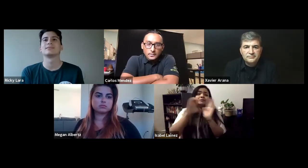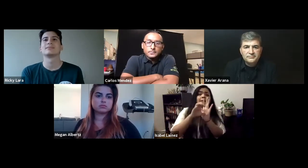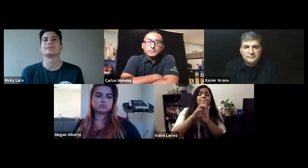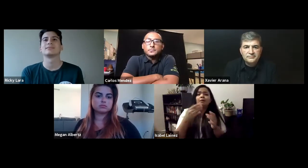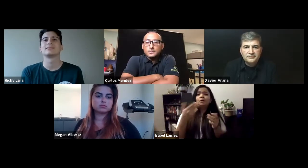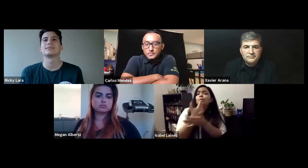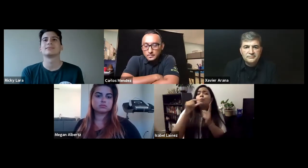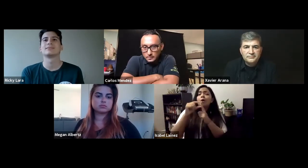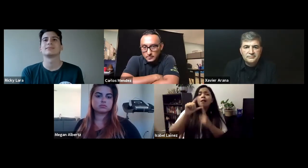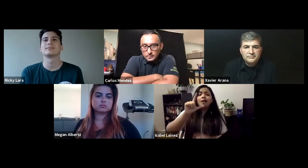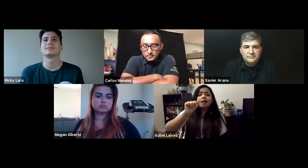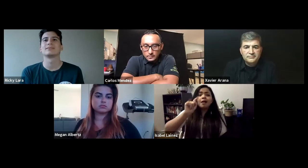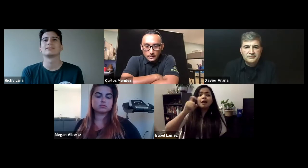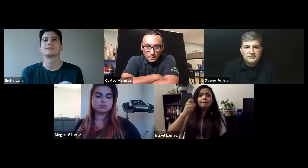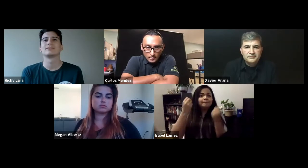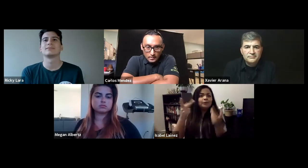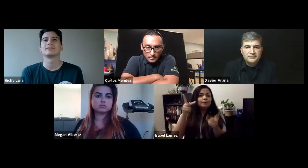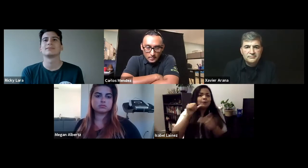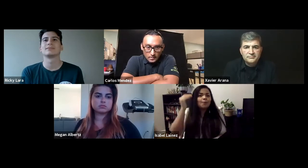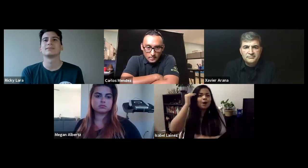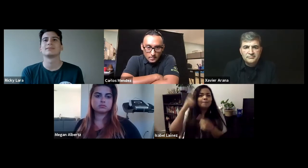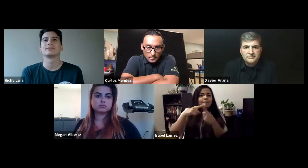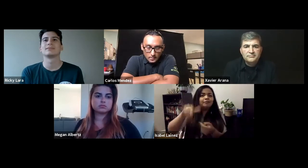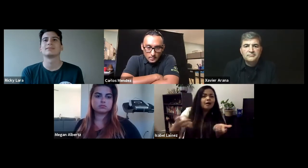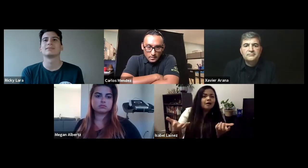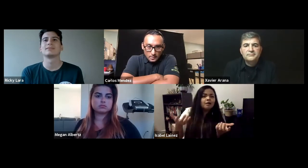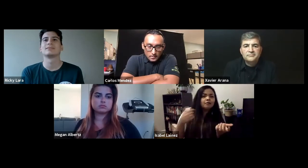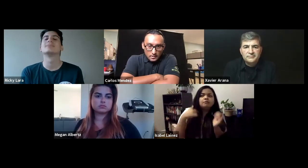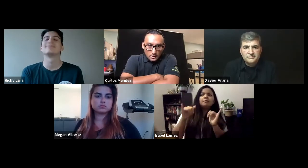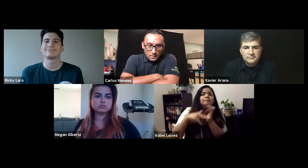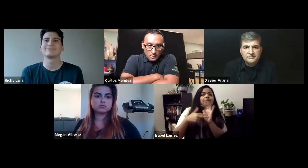There's a variety of ways you could learn, um, and a variety of ways